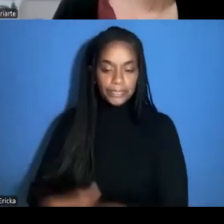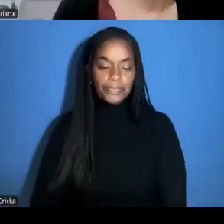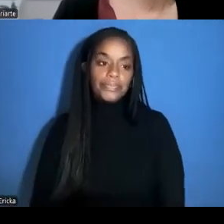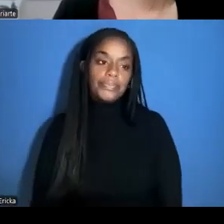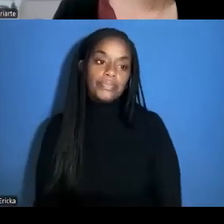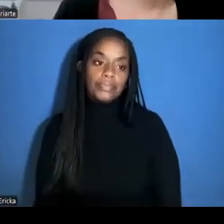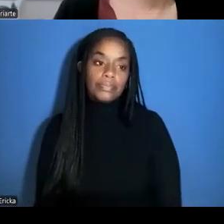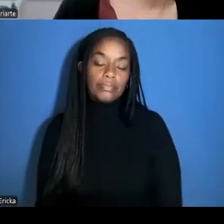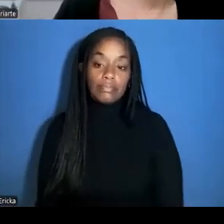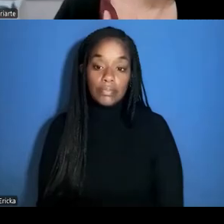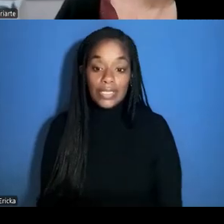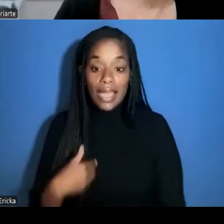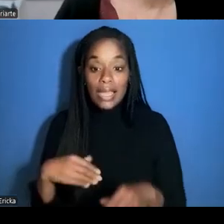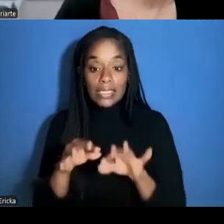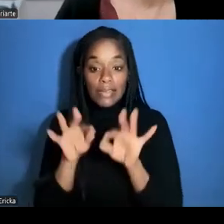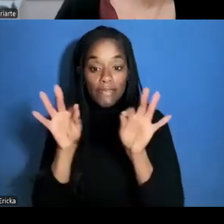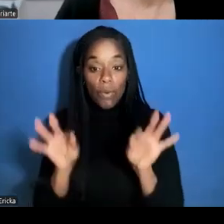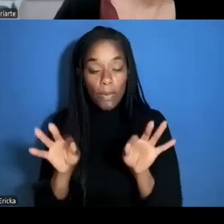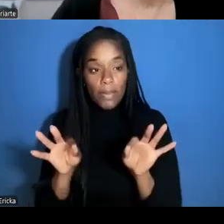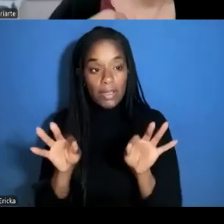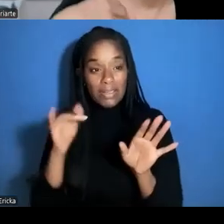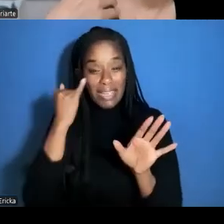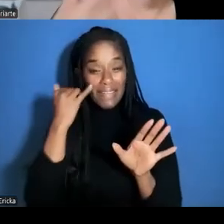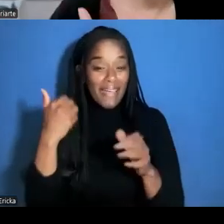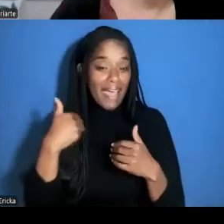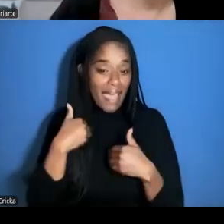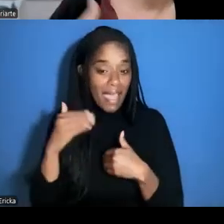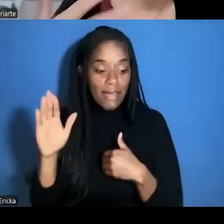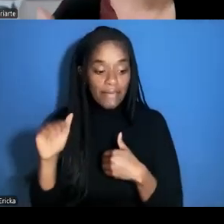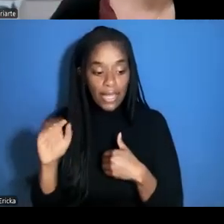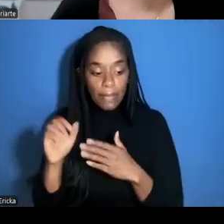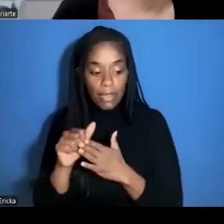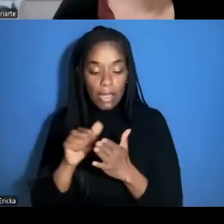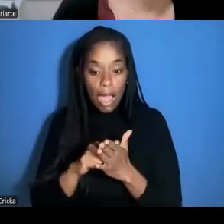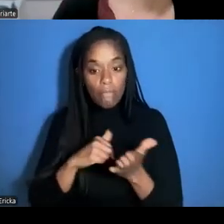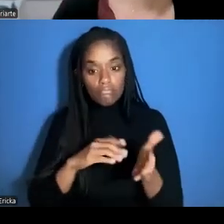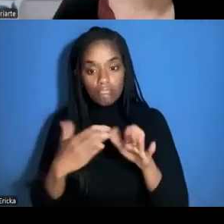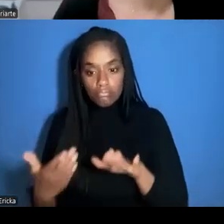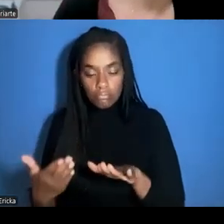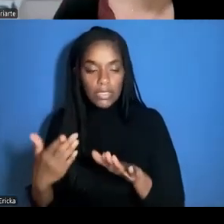So if if I have an Able account and I die, there's a form that needs to be filled out in the form.